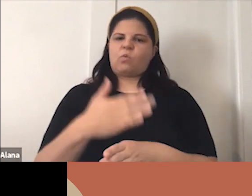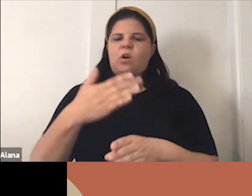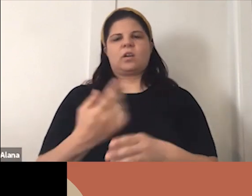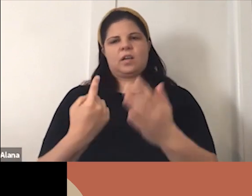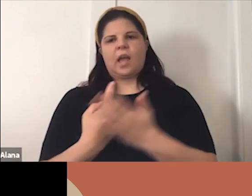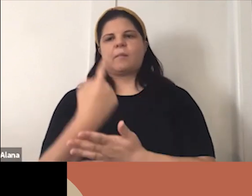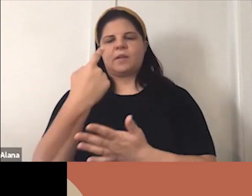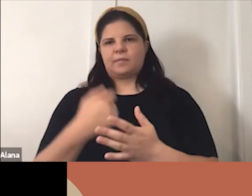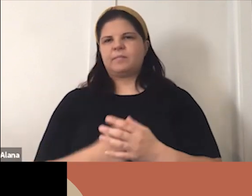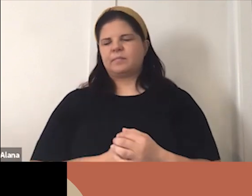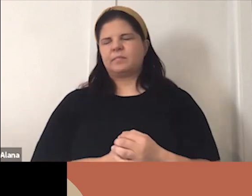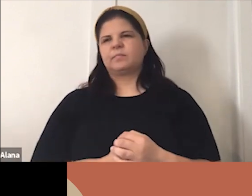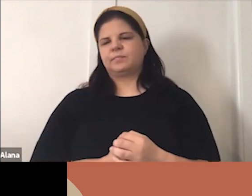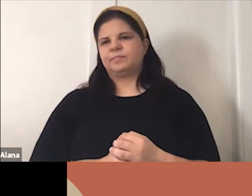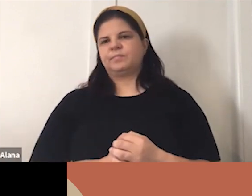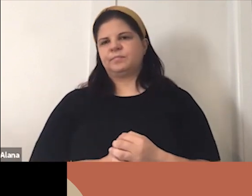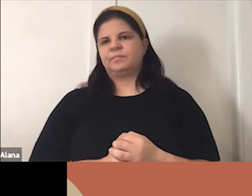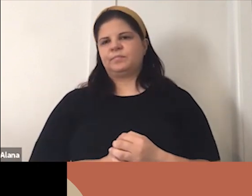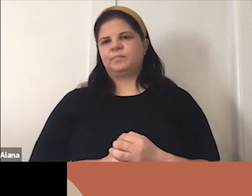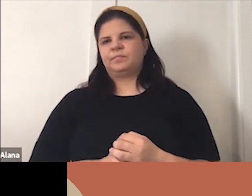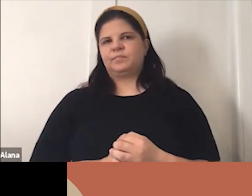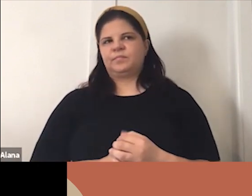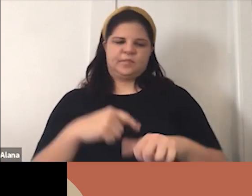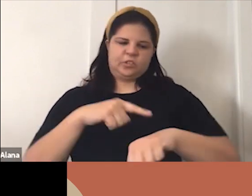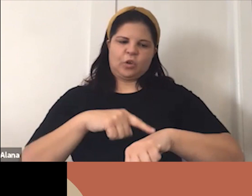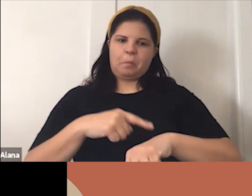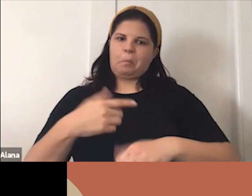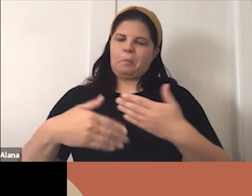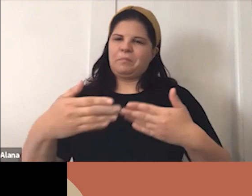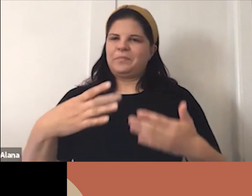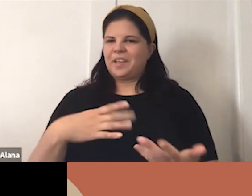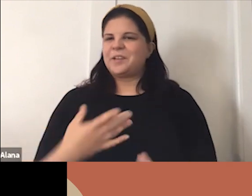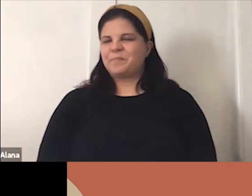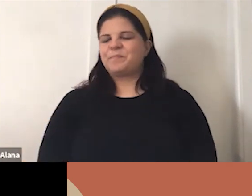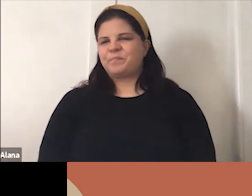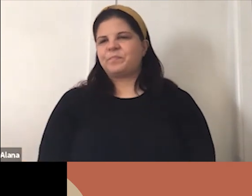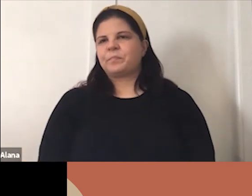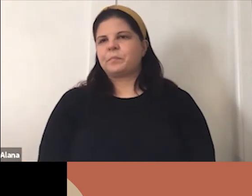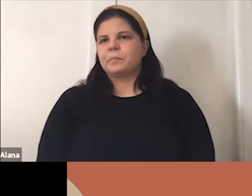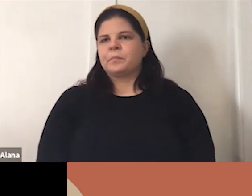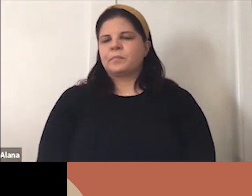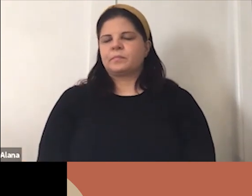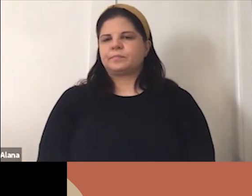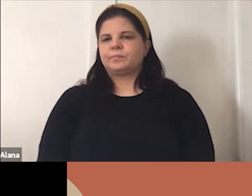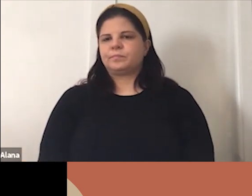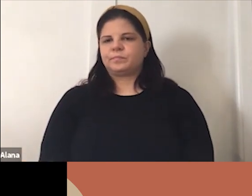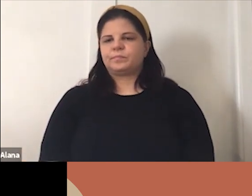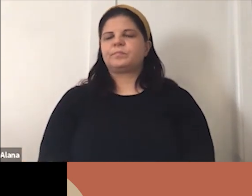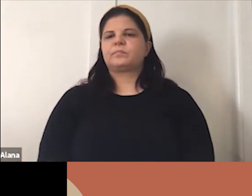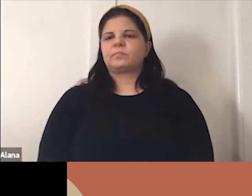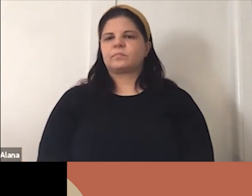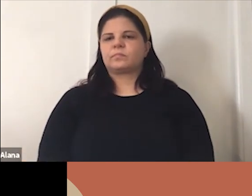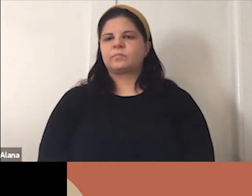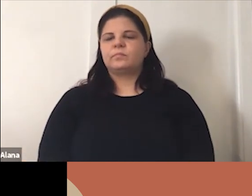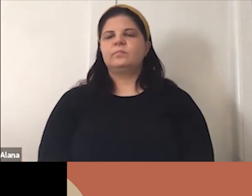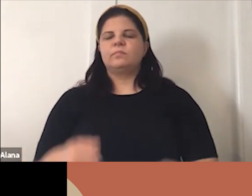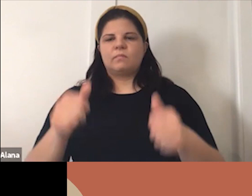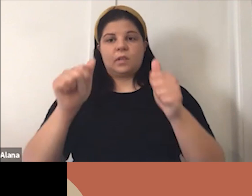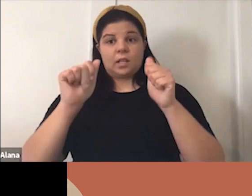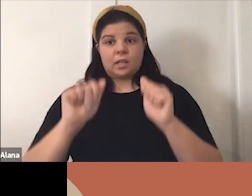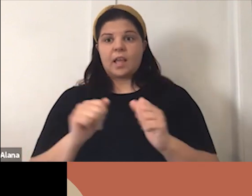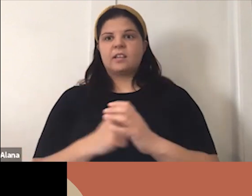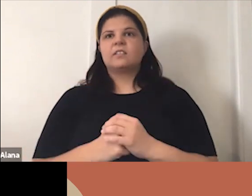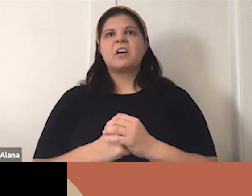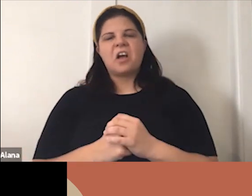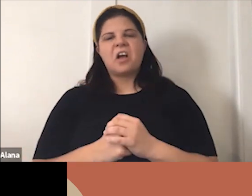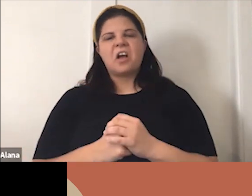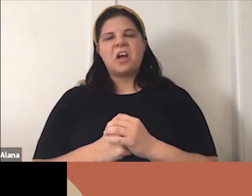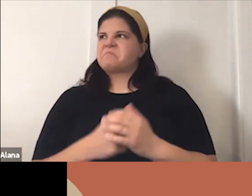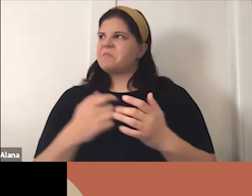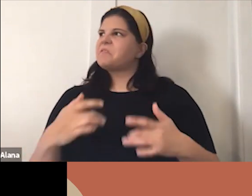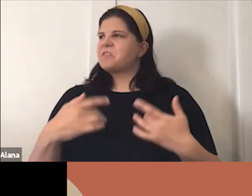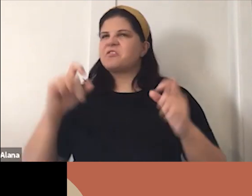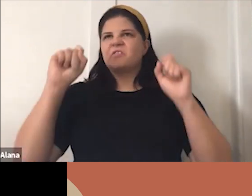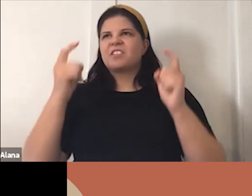the time that it needed to be done, and then there was a whole new skill set that I was